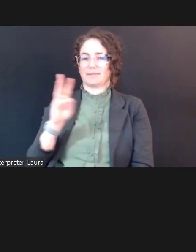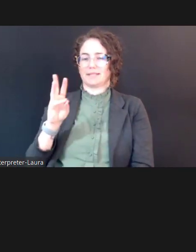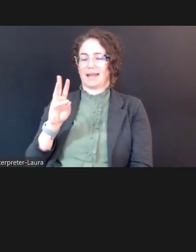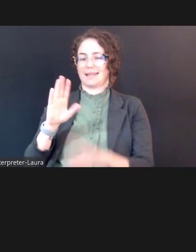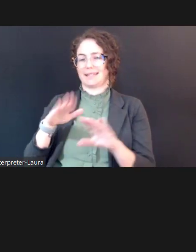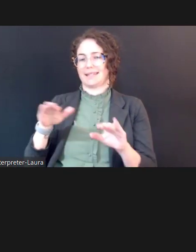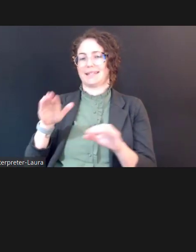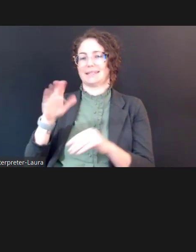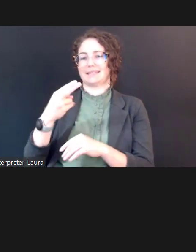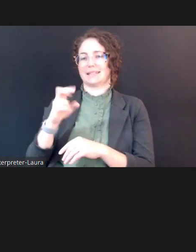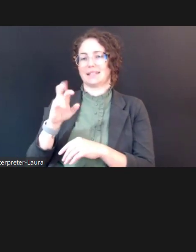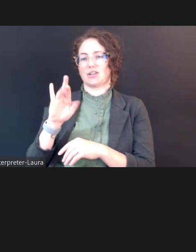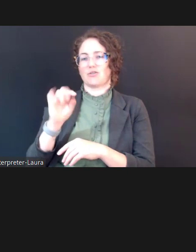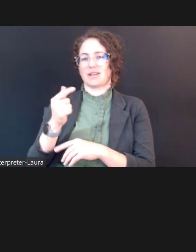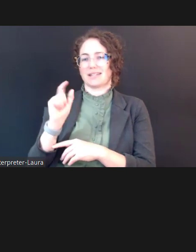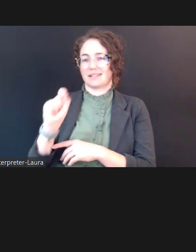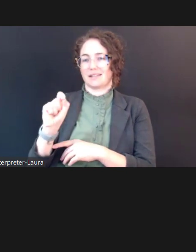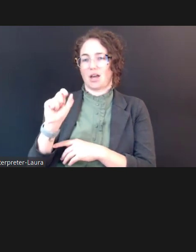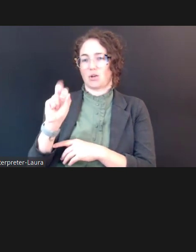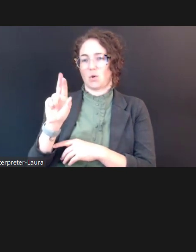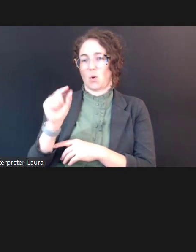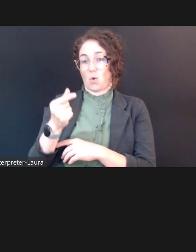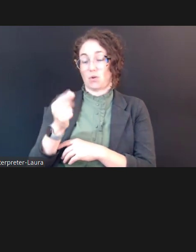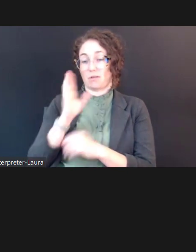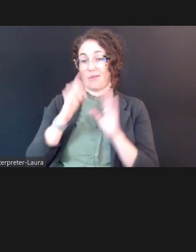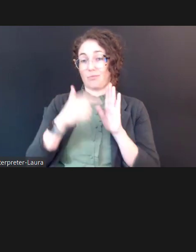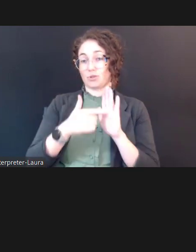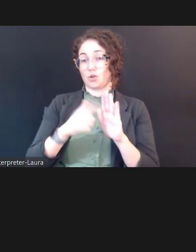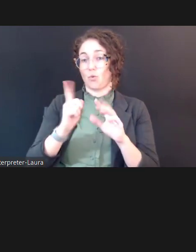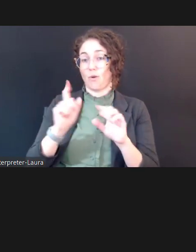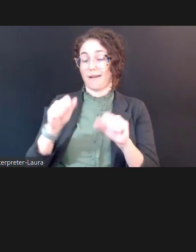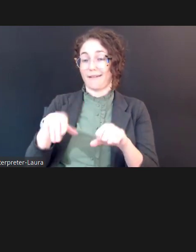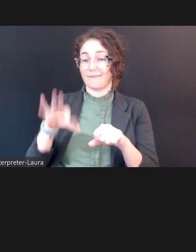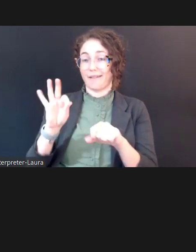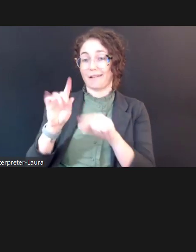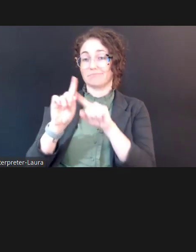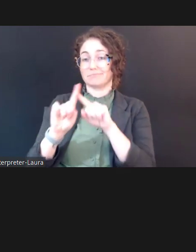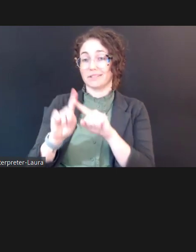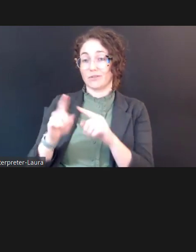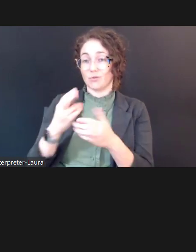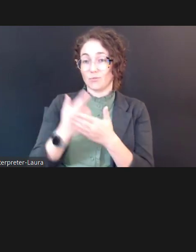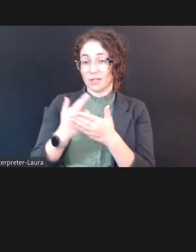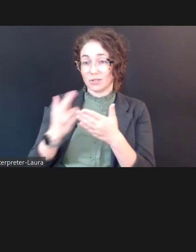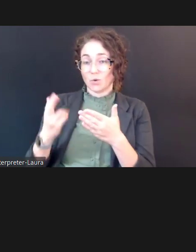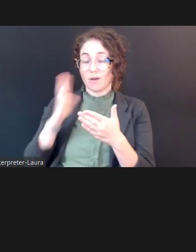where you're going to find the various resources to support your